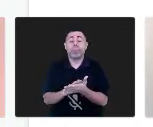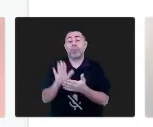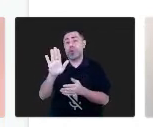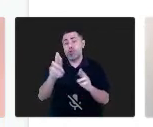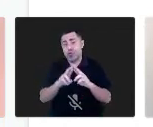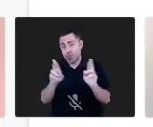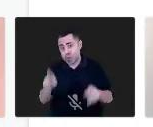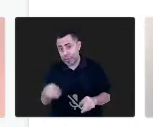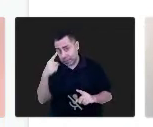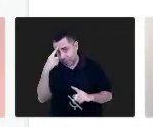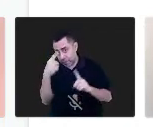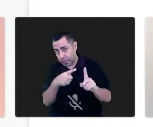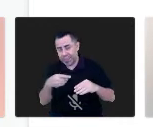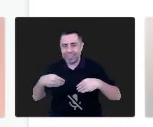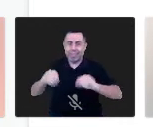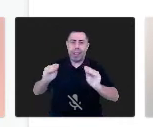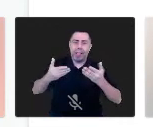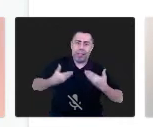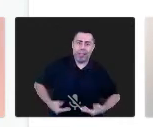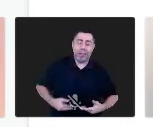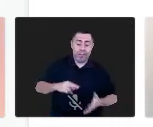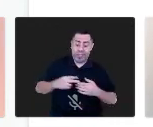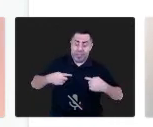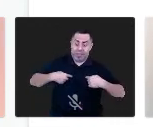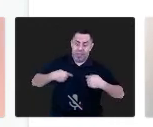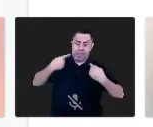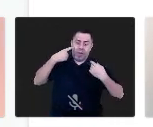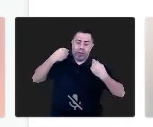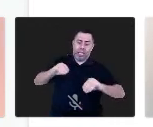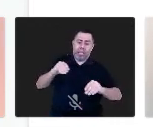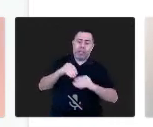sale in the resume so that means a couple things one you have to be an amazing community here